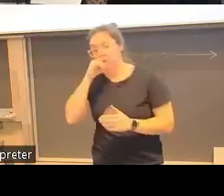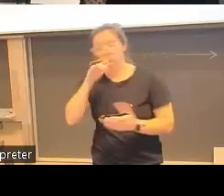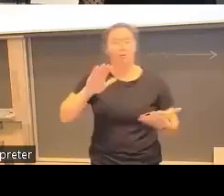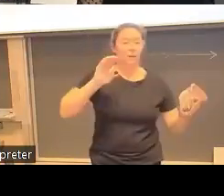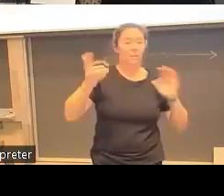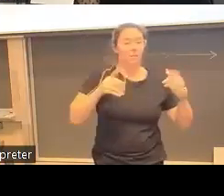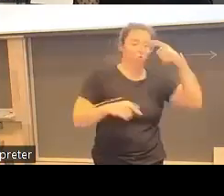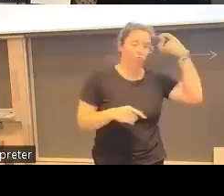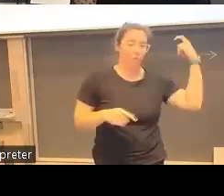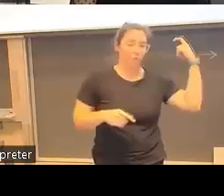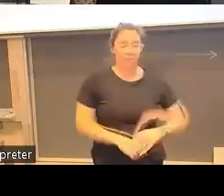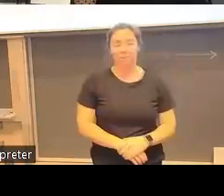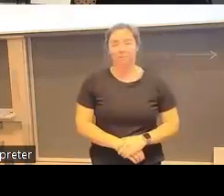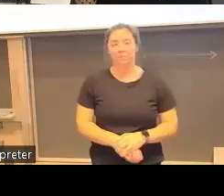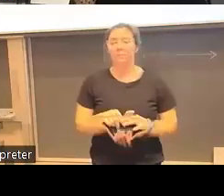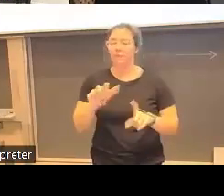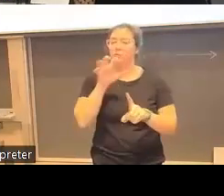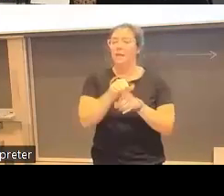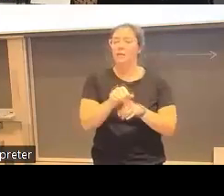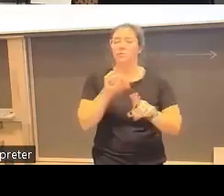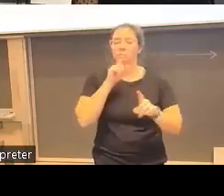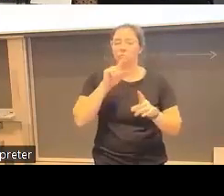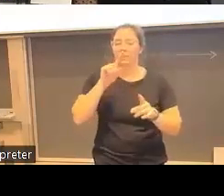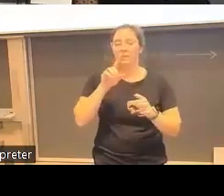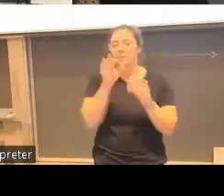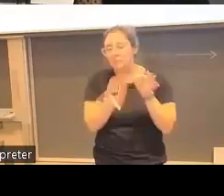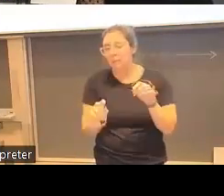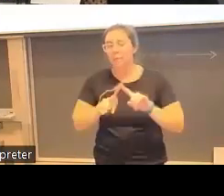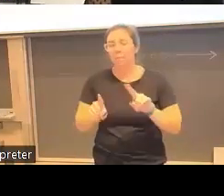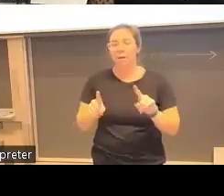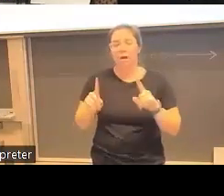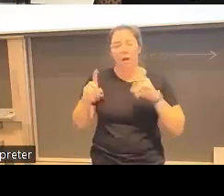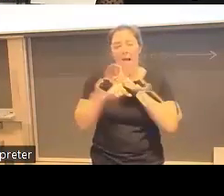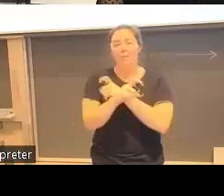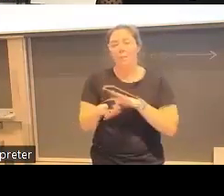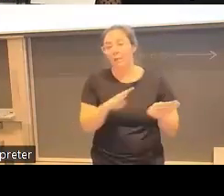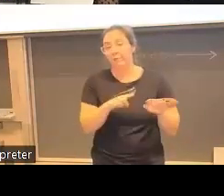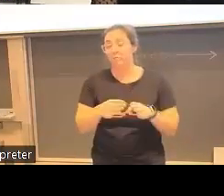service this was captured in simple but important behaviors closing a door or drawing a curtain for